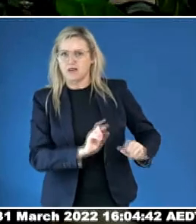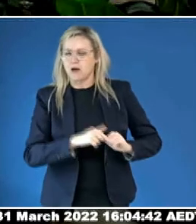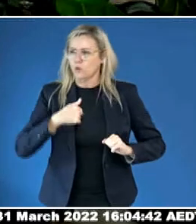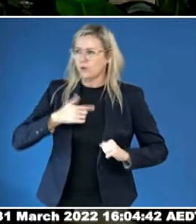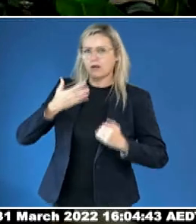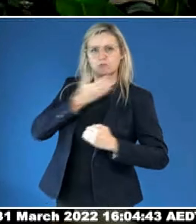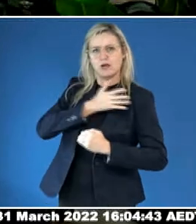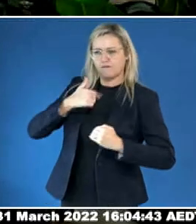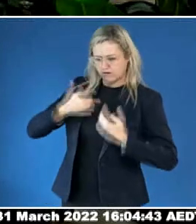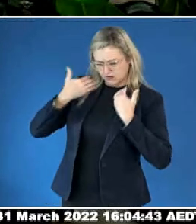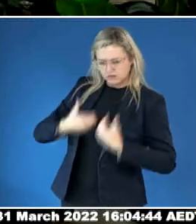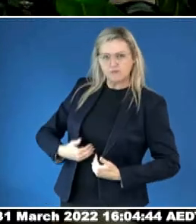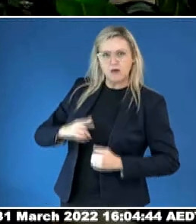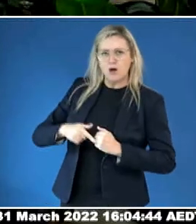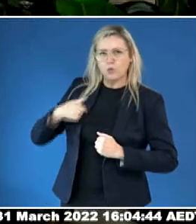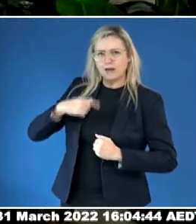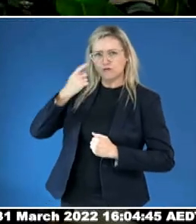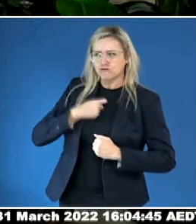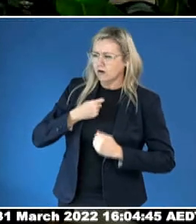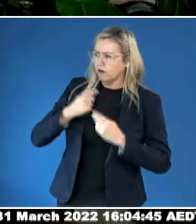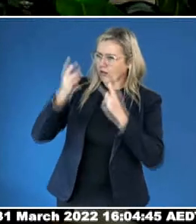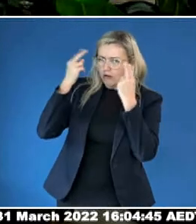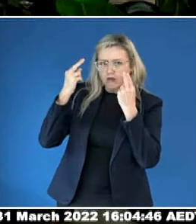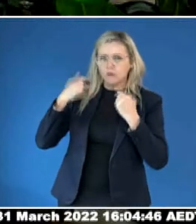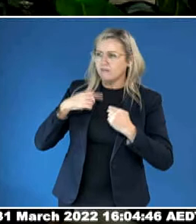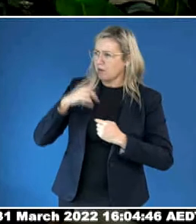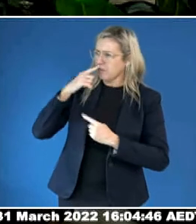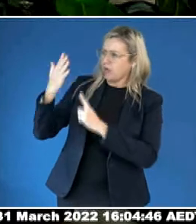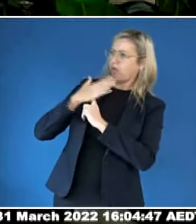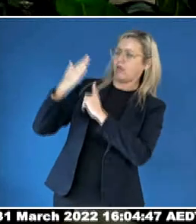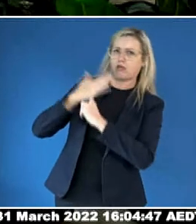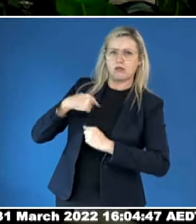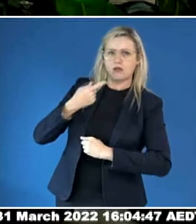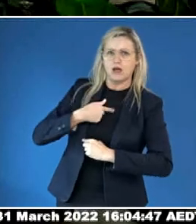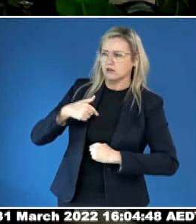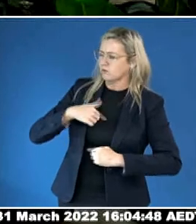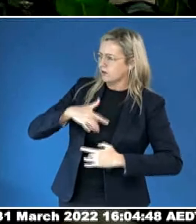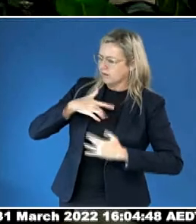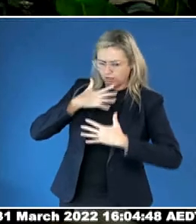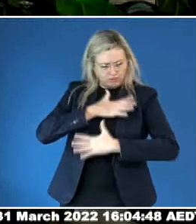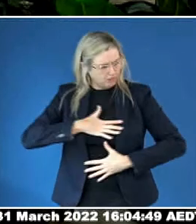We become so empty and confused and traumatised that most of the time we don't even recognise if we are being mistreated by someone.